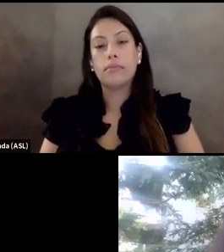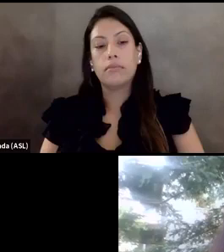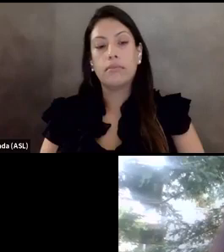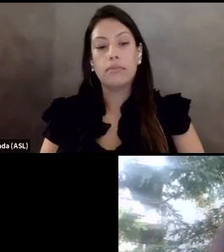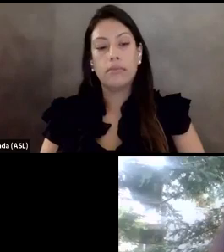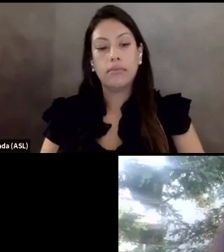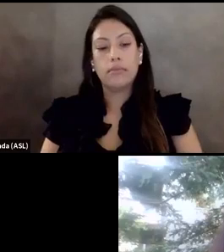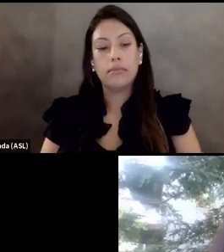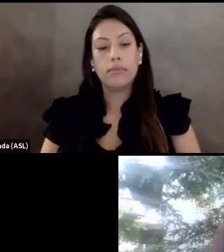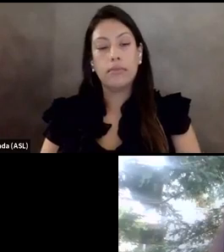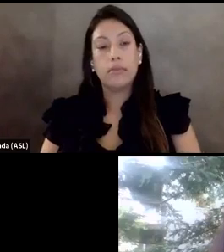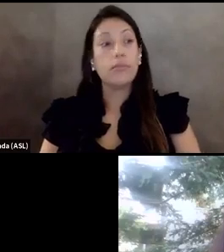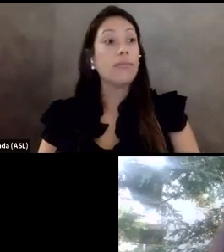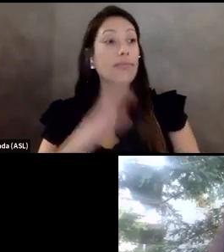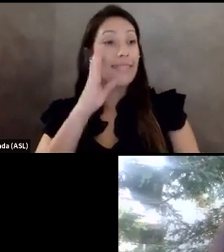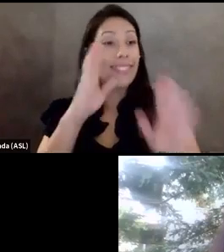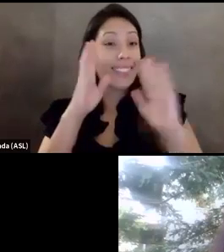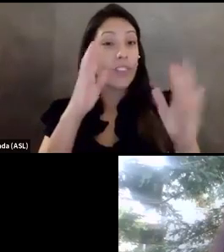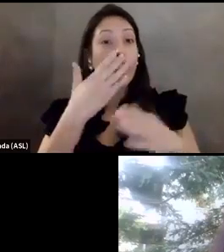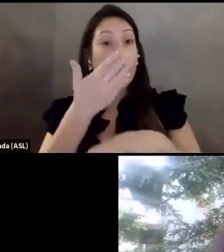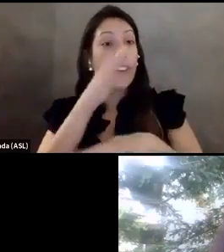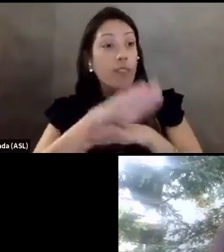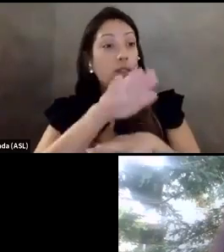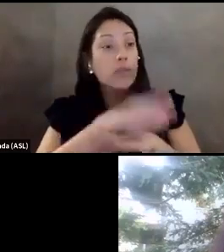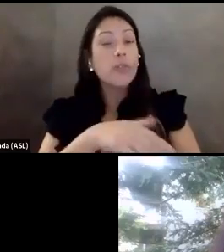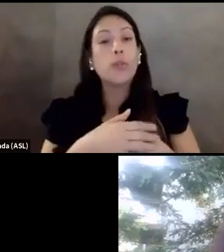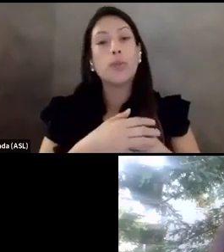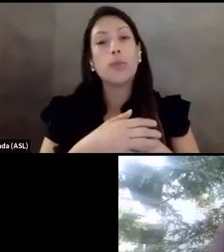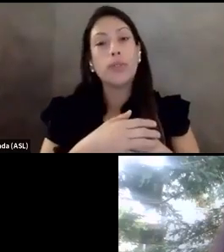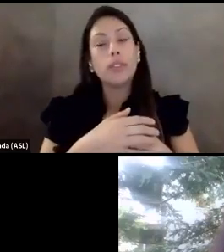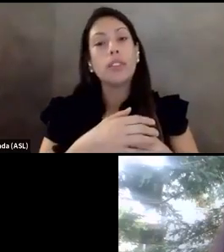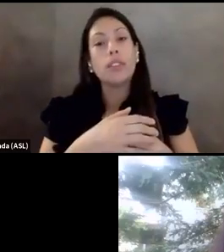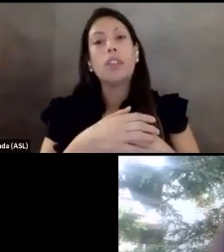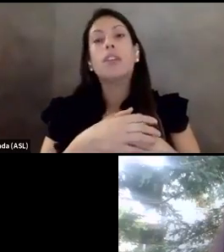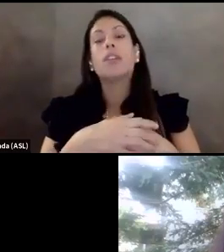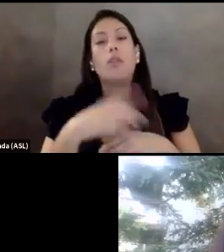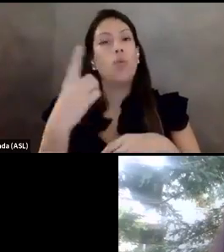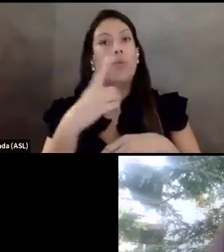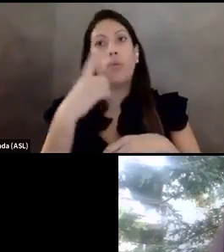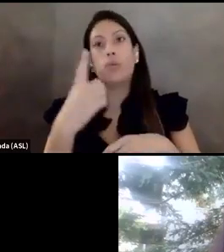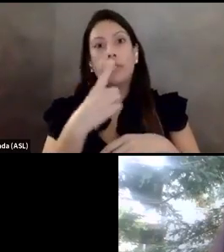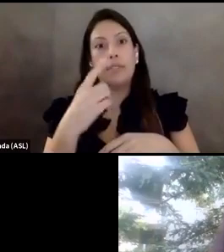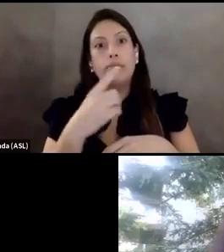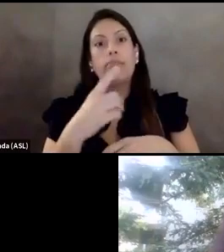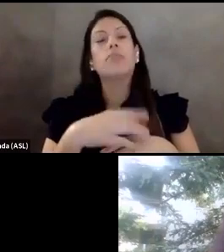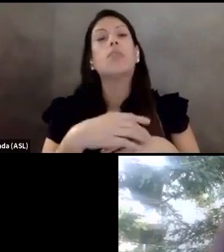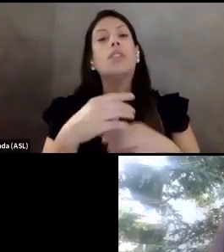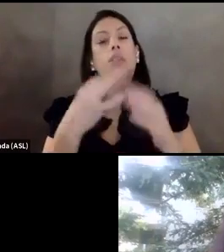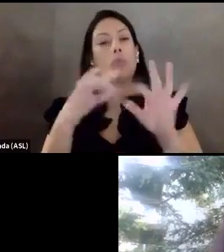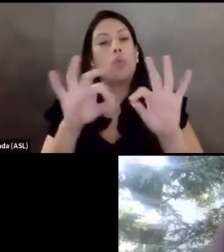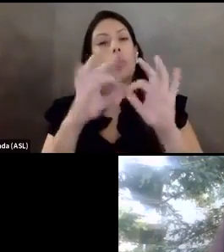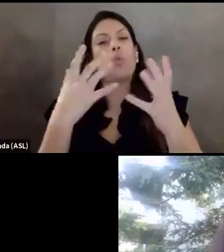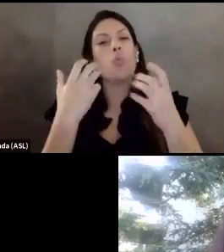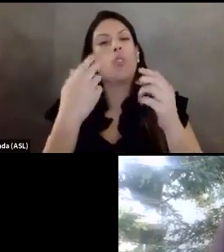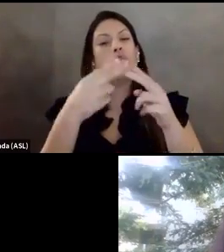Good afternoon, everybody. As always, before we get started, we want to alert our Spanish speaking viewers that